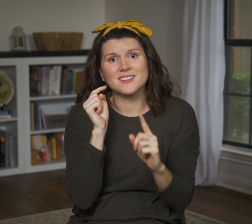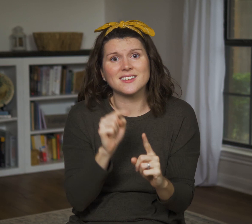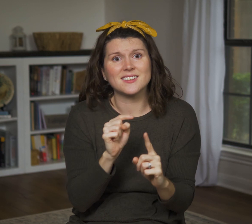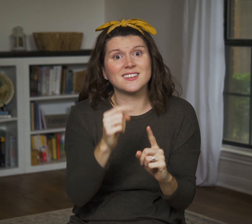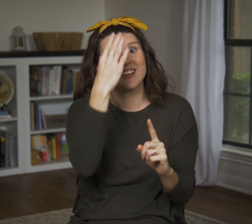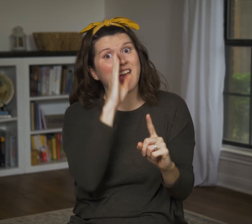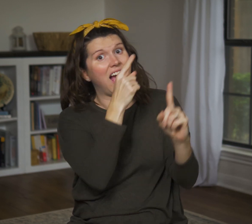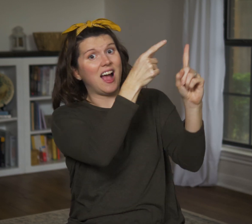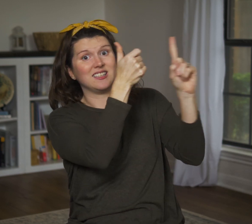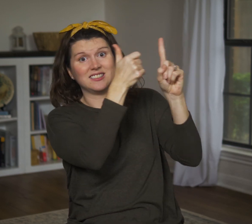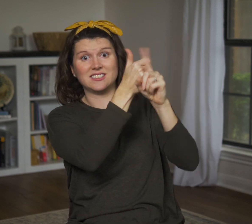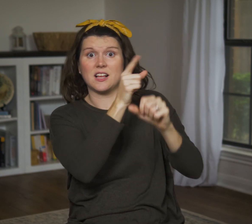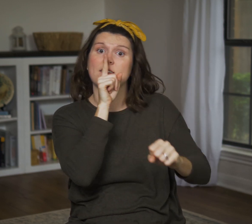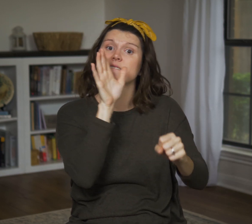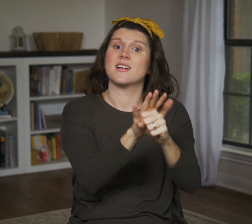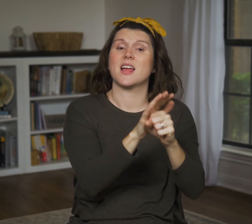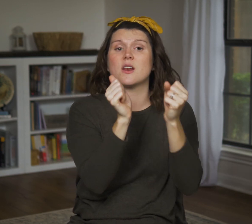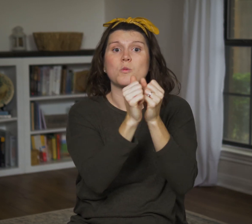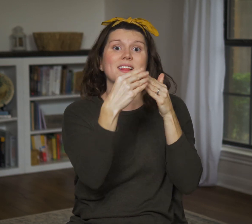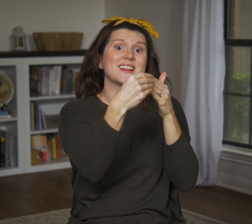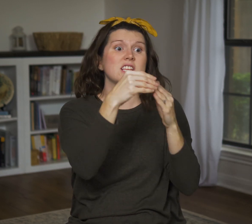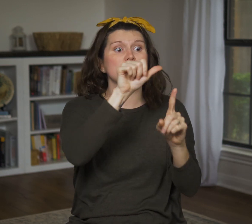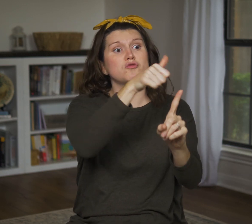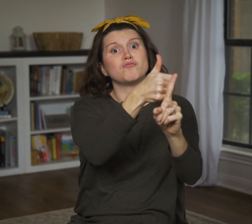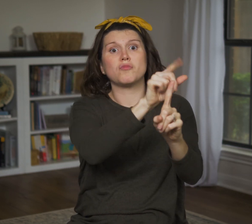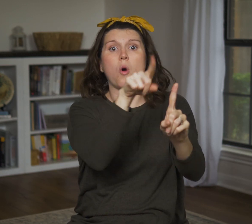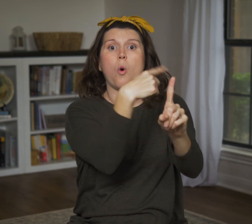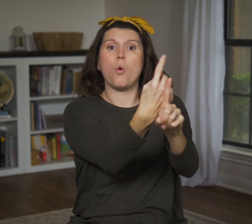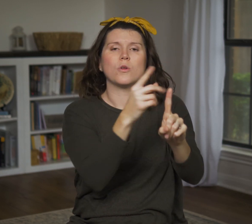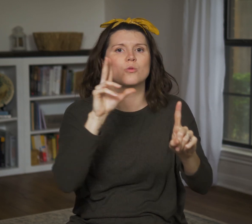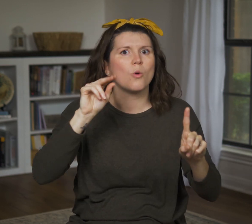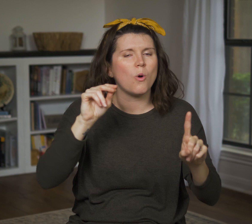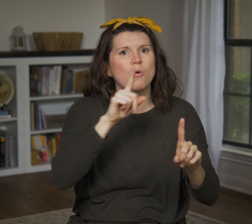God isn’t just making a covenant with the leaders